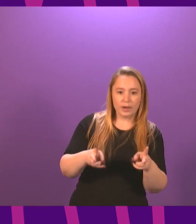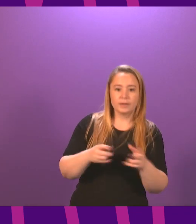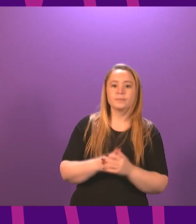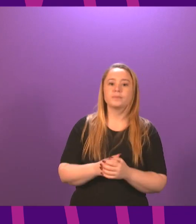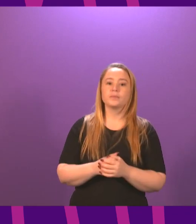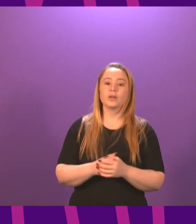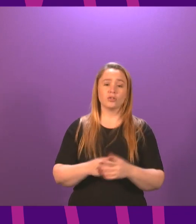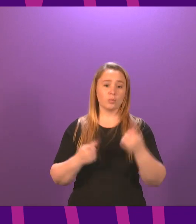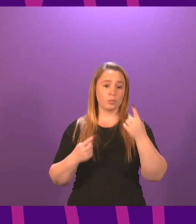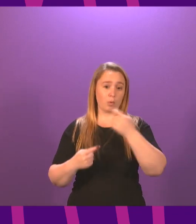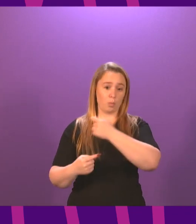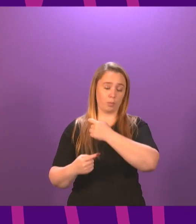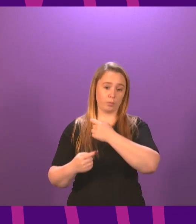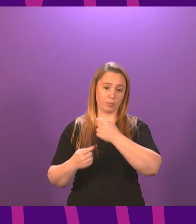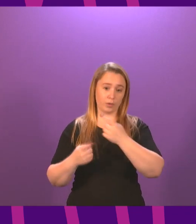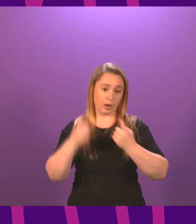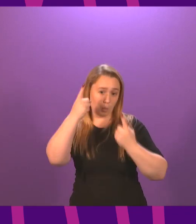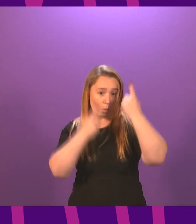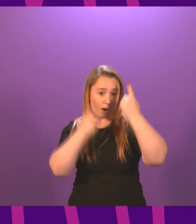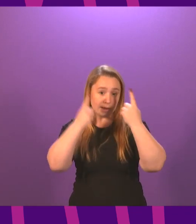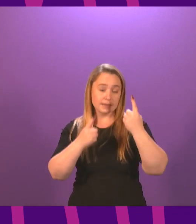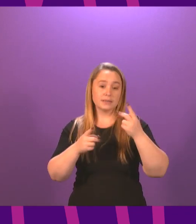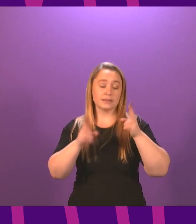we are concerned about any potential for the number of deaths in care homes to start to